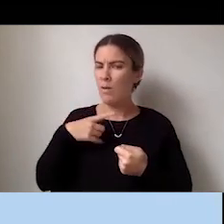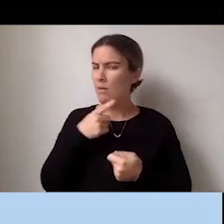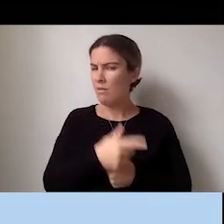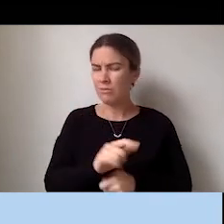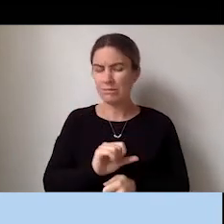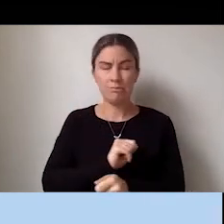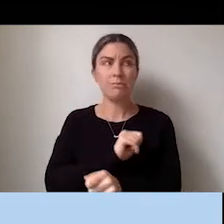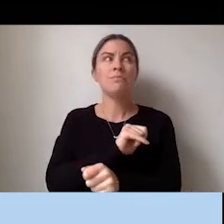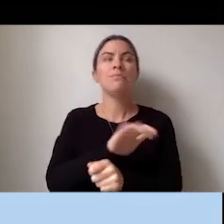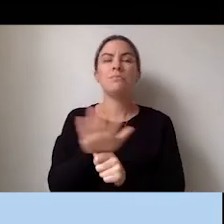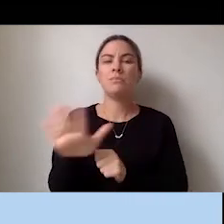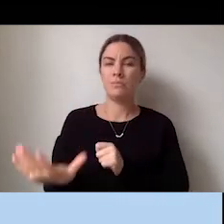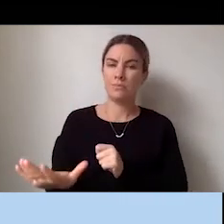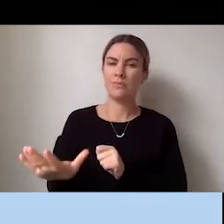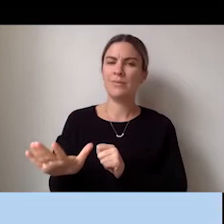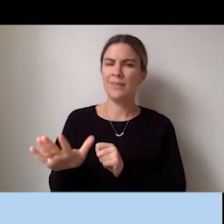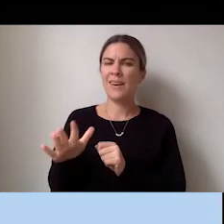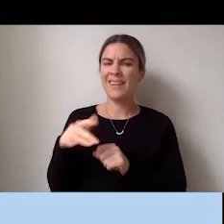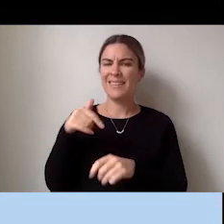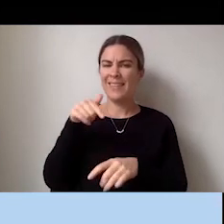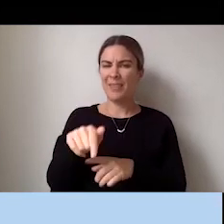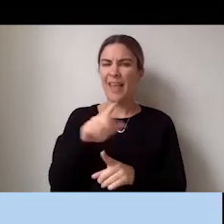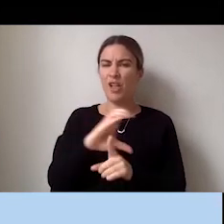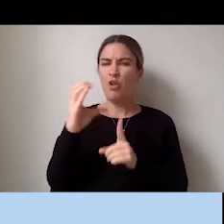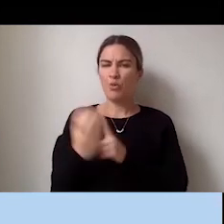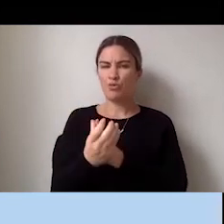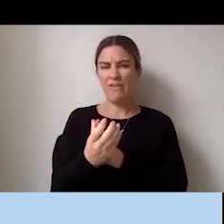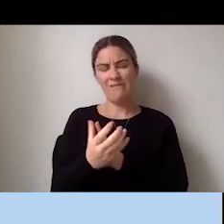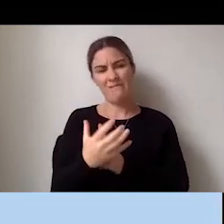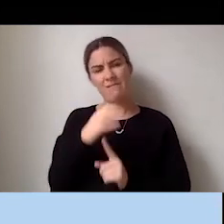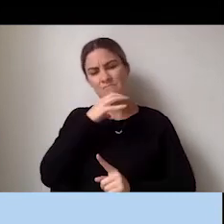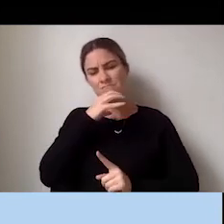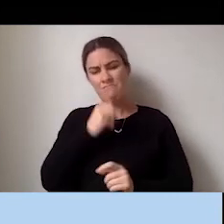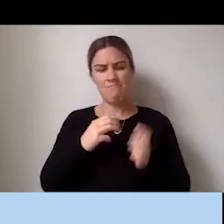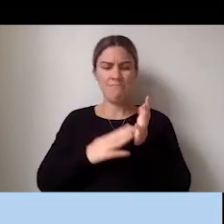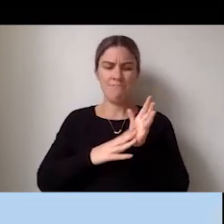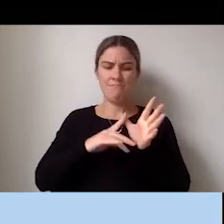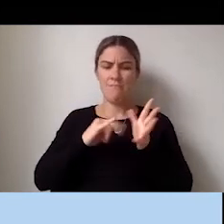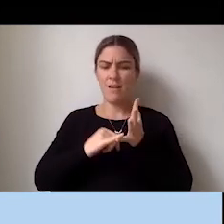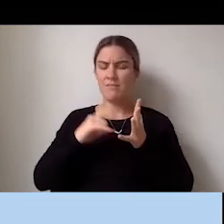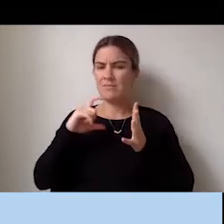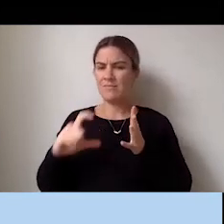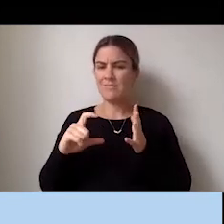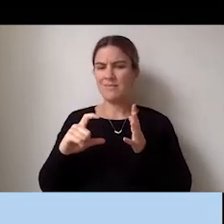like a culture of masculinity and a culture of misogyny, is that video clip.